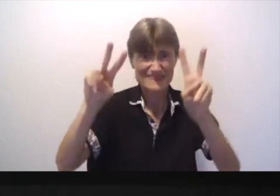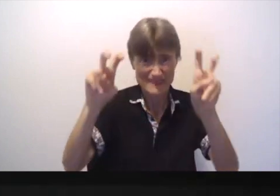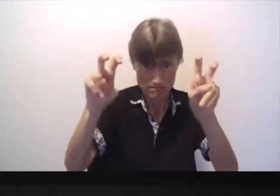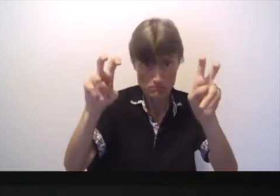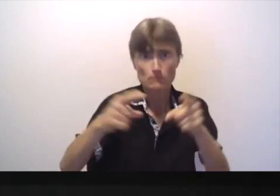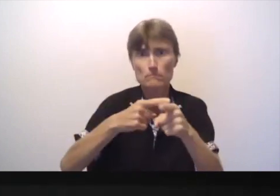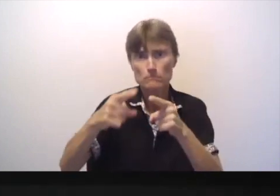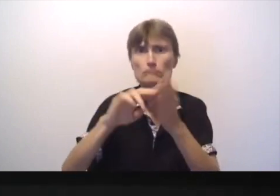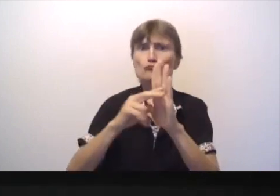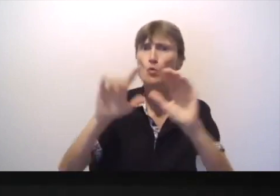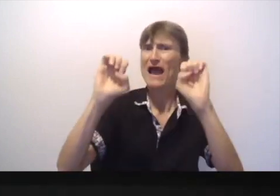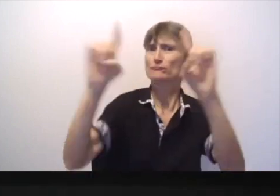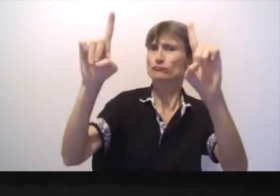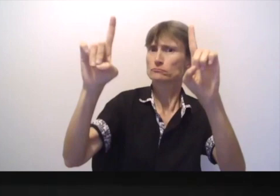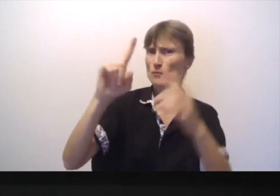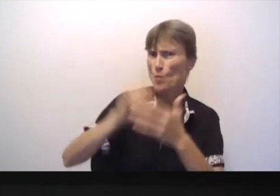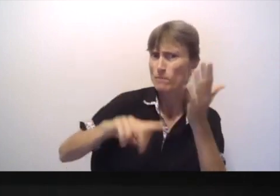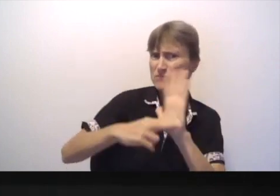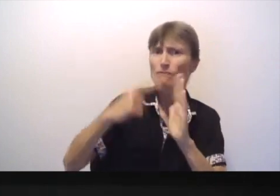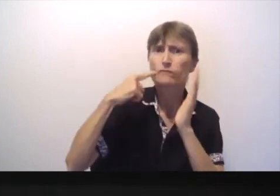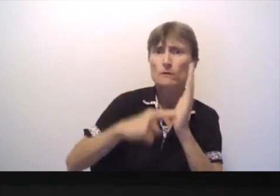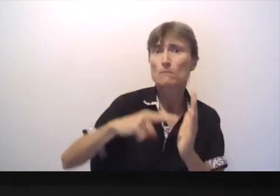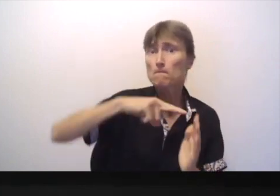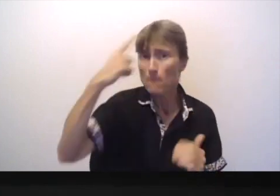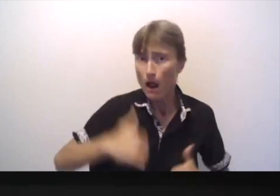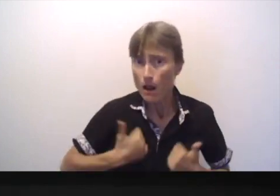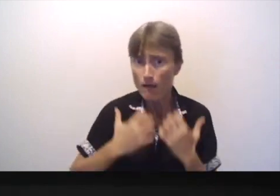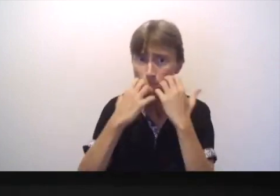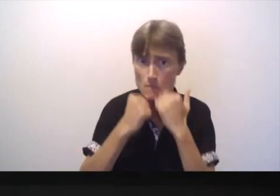around anti-racism black lives matter indigenous lives matter equity diversity